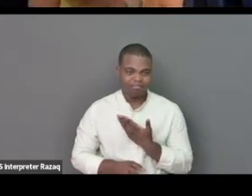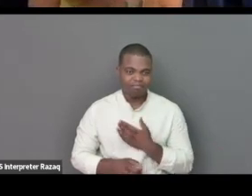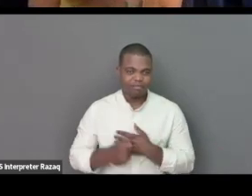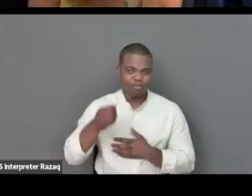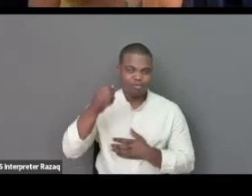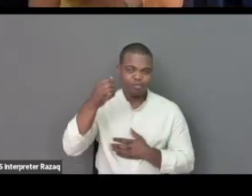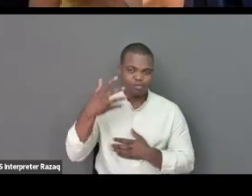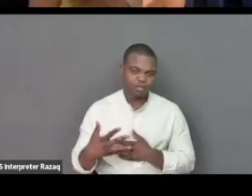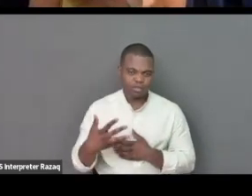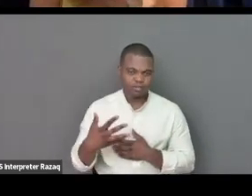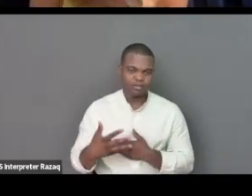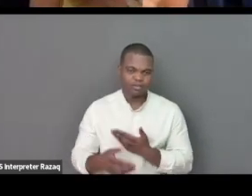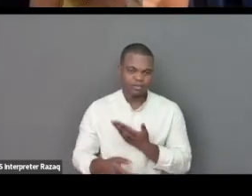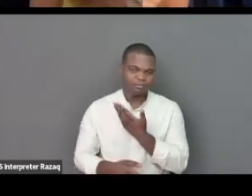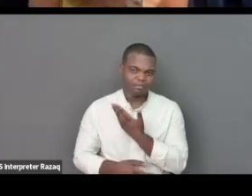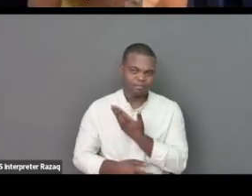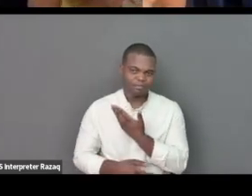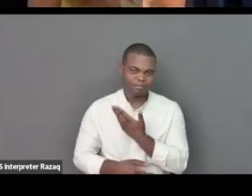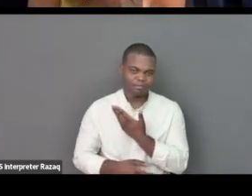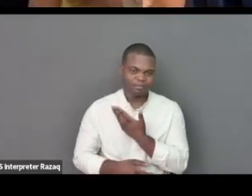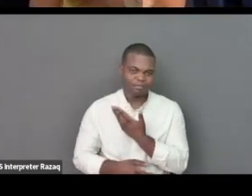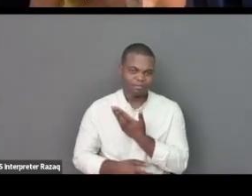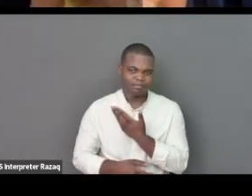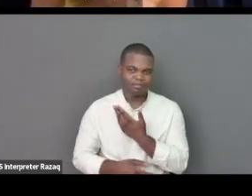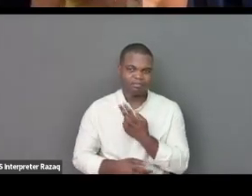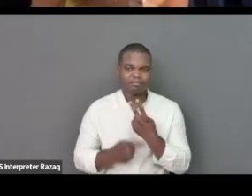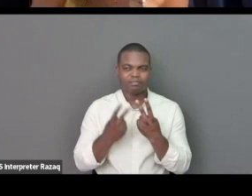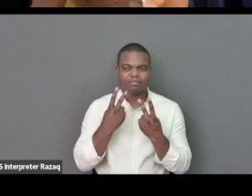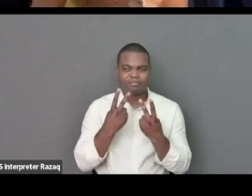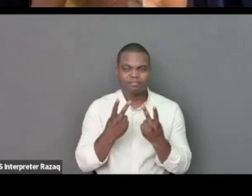So, 33